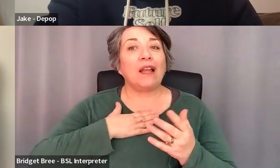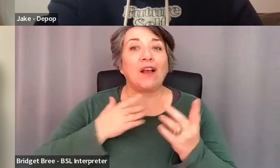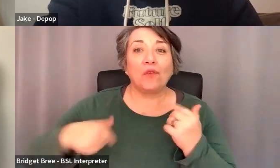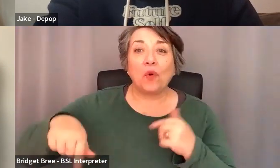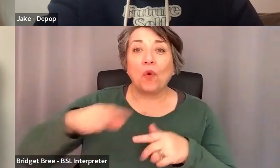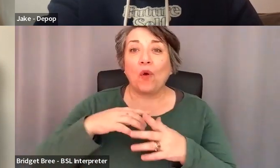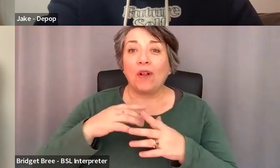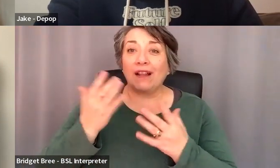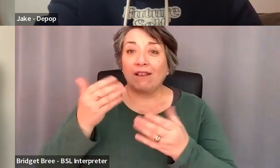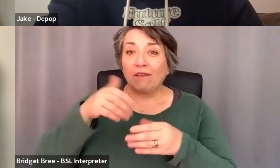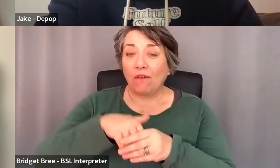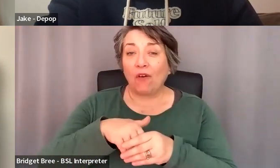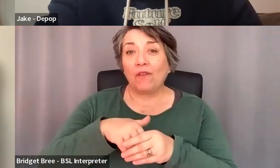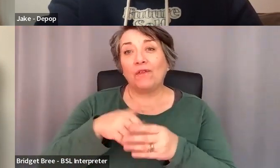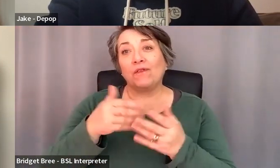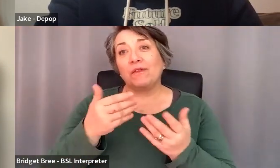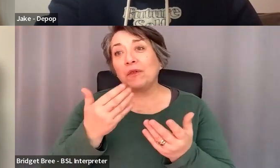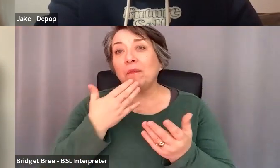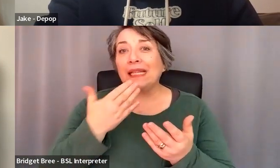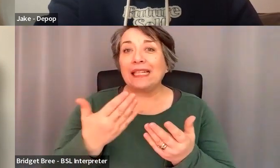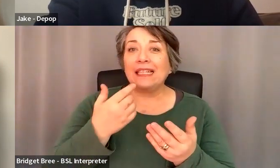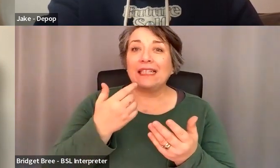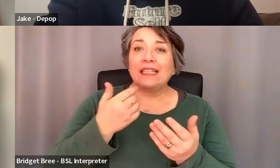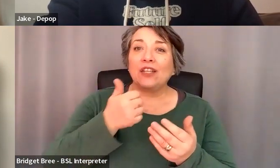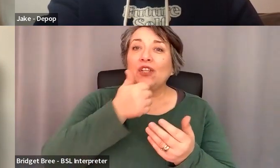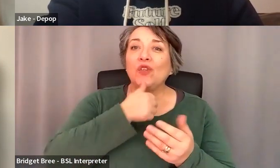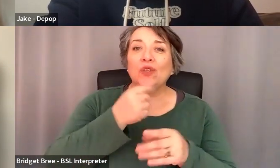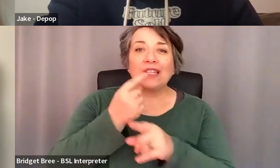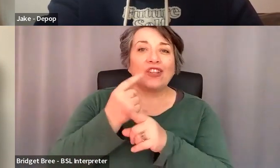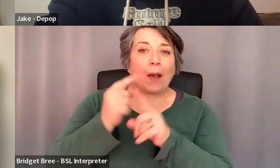introduce yourselves, use the chat box. If you have specific questions for any of panellists pop them into the Q and So if you say Hi, or introduce yourself or say anything, just use that chat box, and